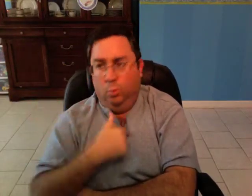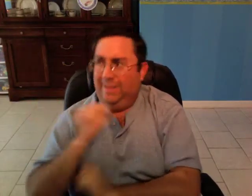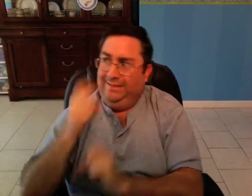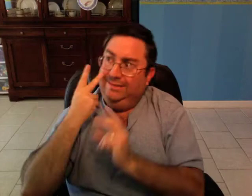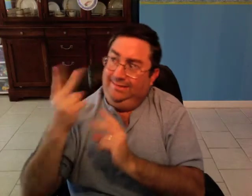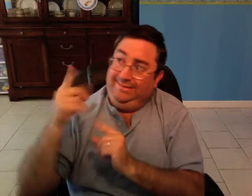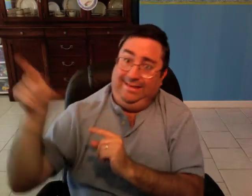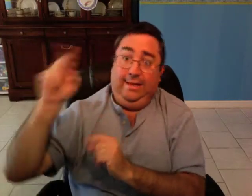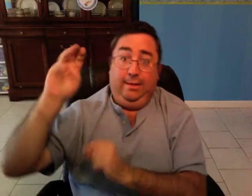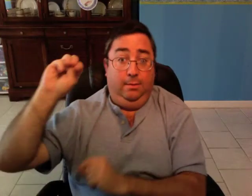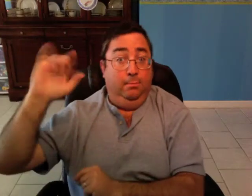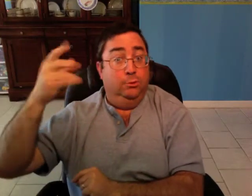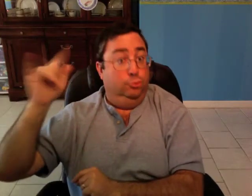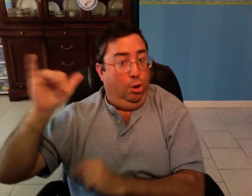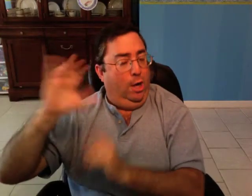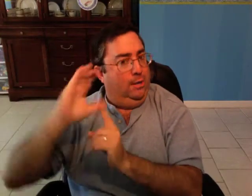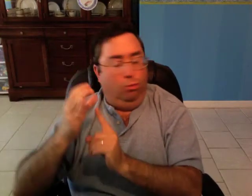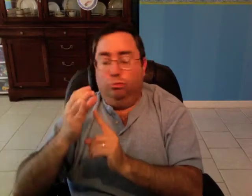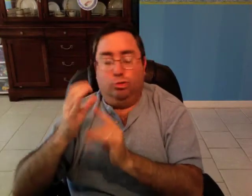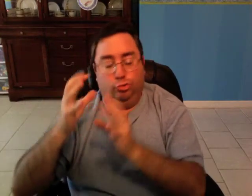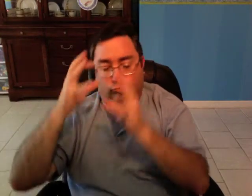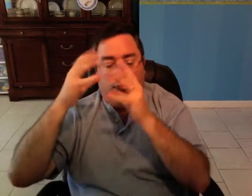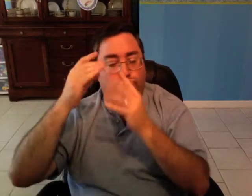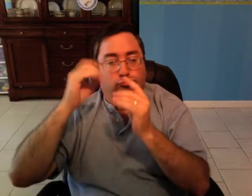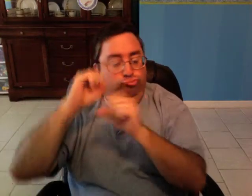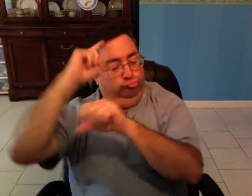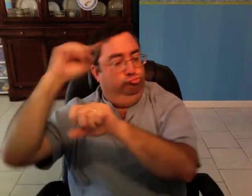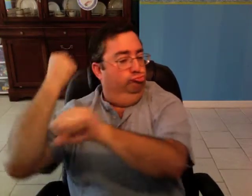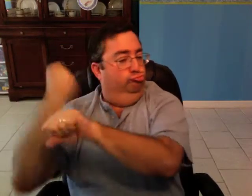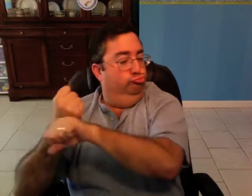We can see the majority culture being locked into their way of thinking